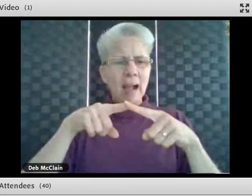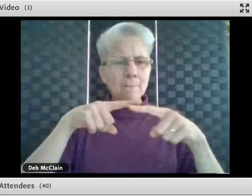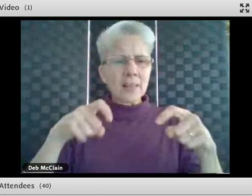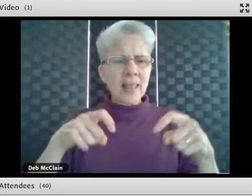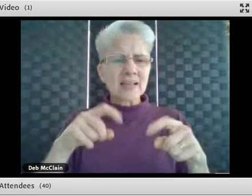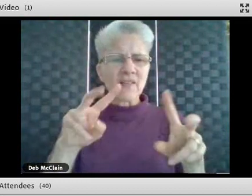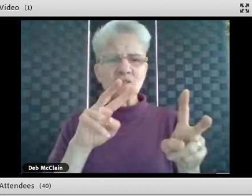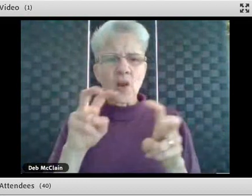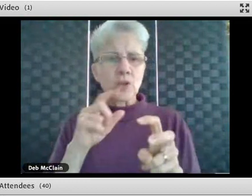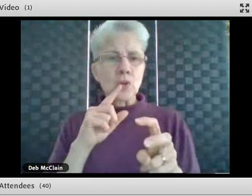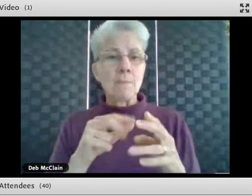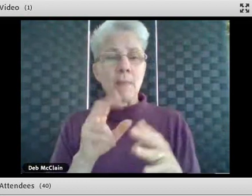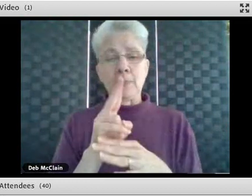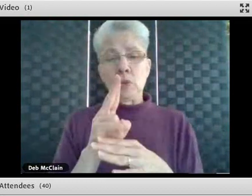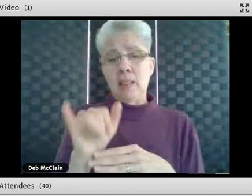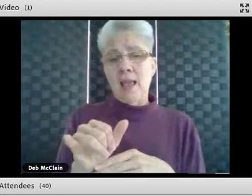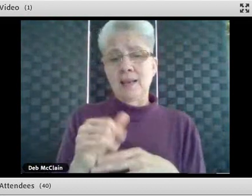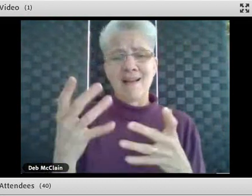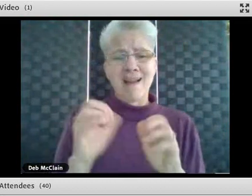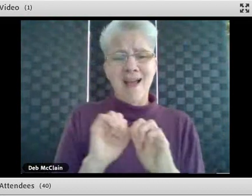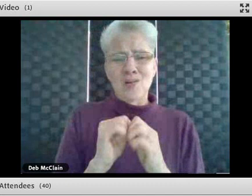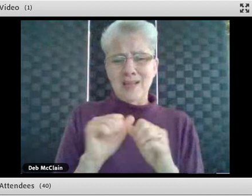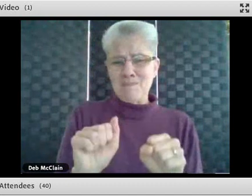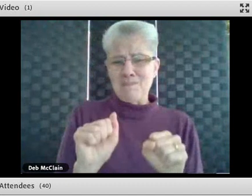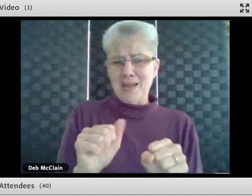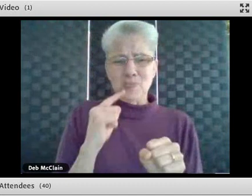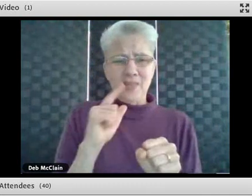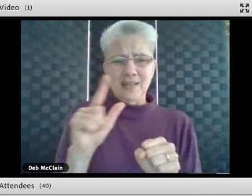So you may just be like, "How is this possible that this is a Library of Congress Subject Heading?"